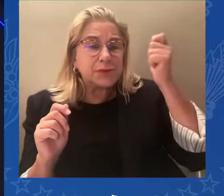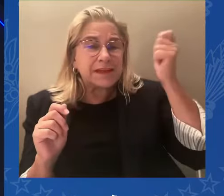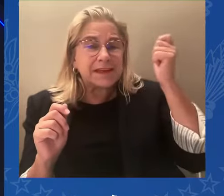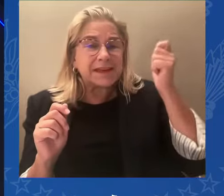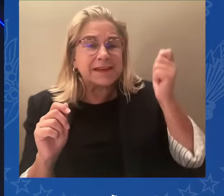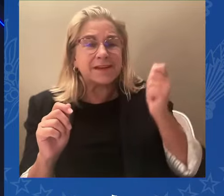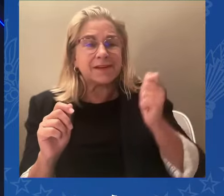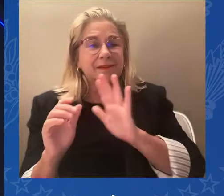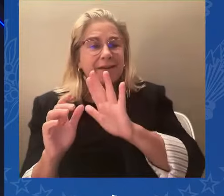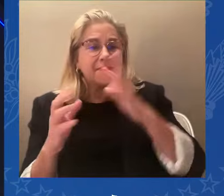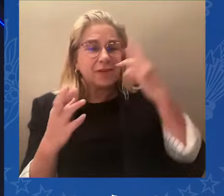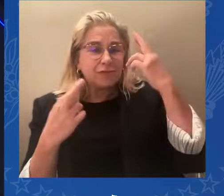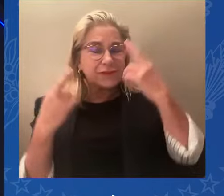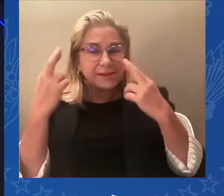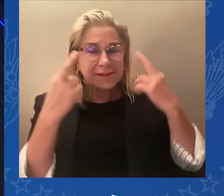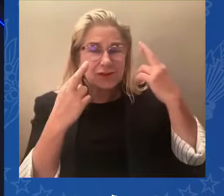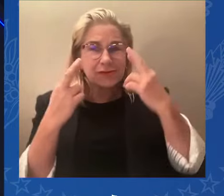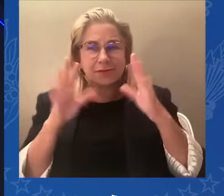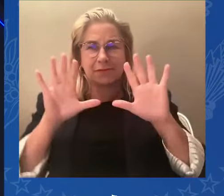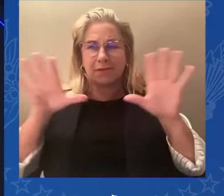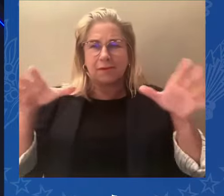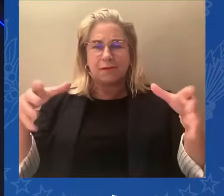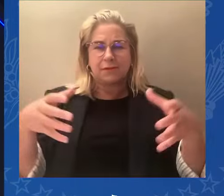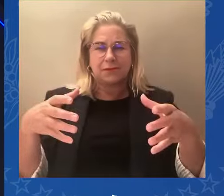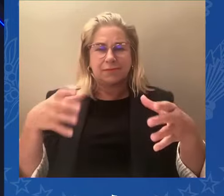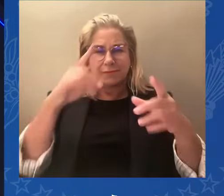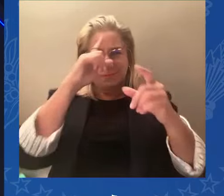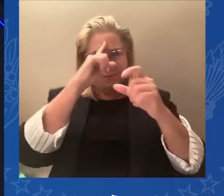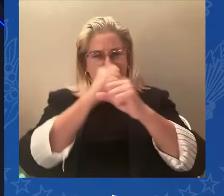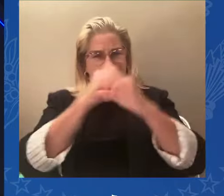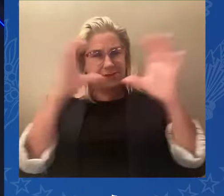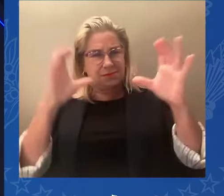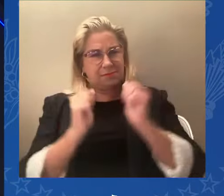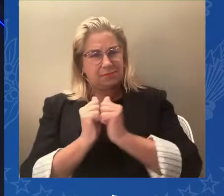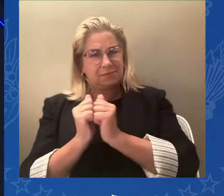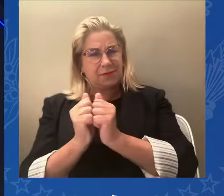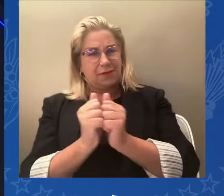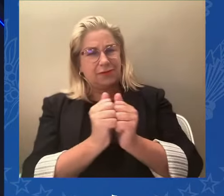And their leadership has exemplified and amplified our voices,